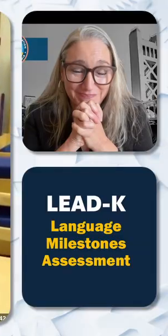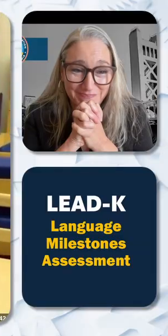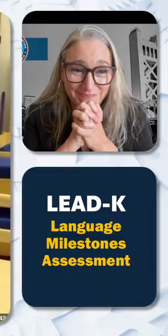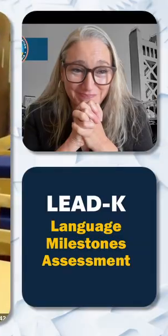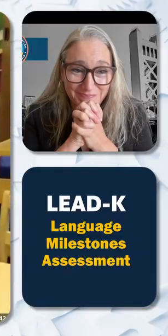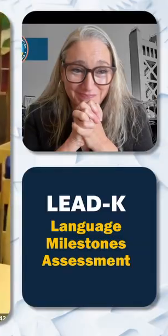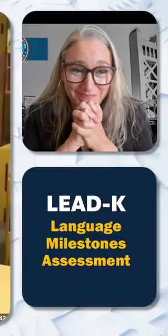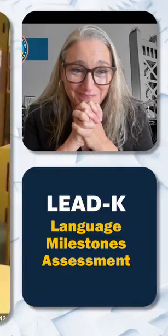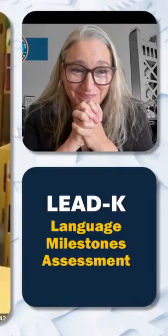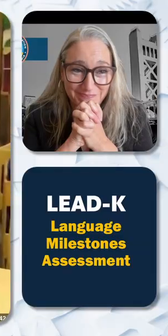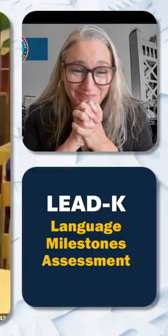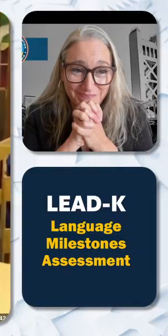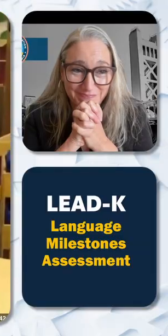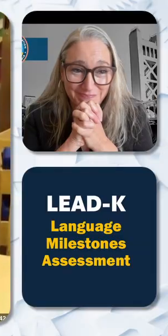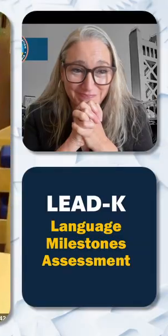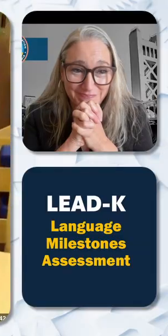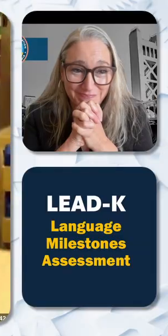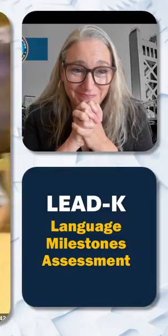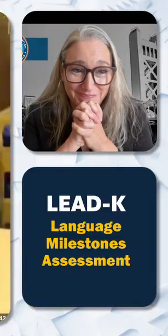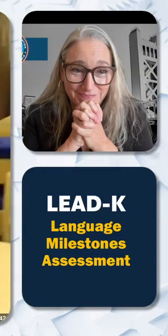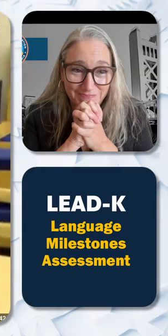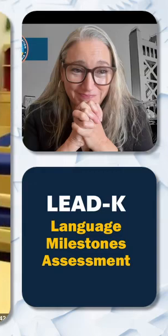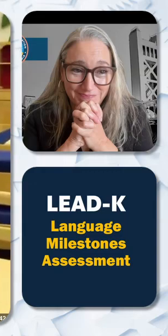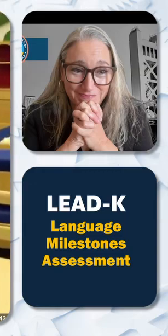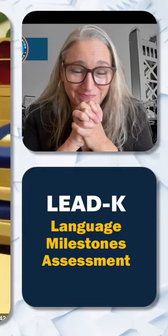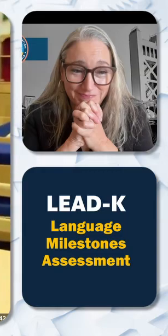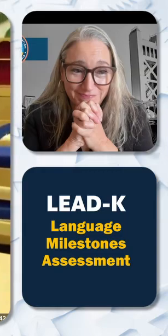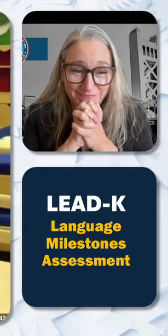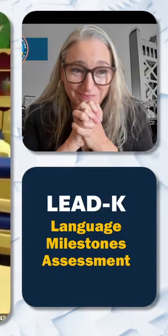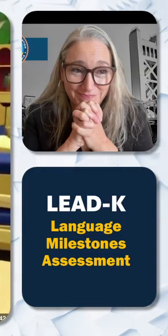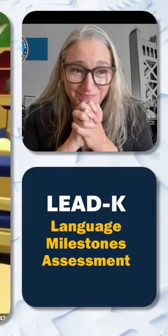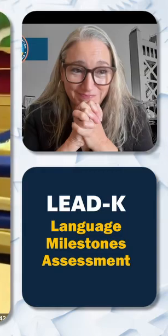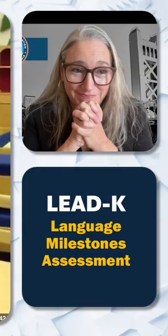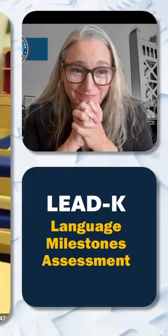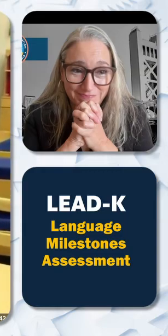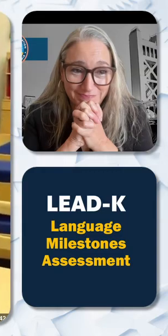"What?" Heath signs, "Daddy's clothes will be wet!" Heath's dad signs, "My